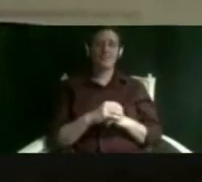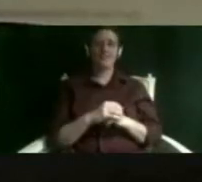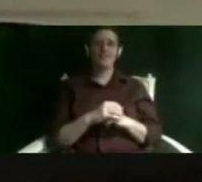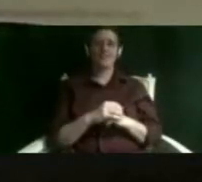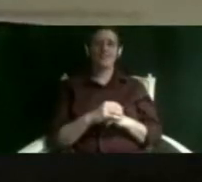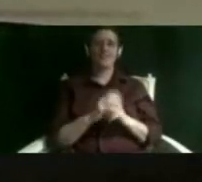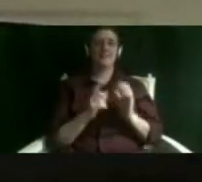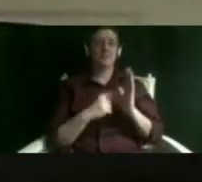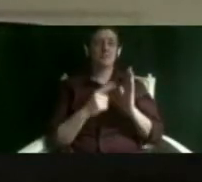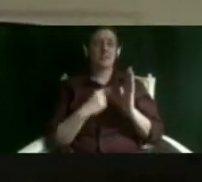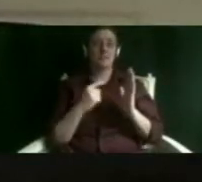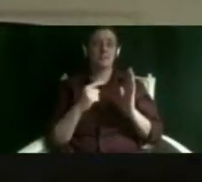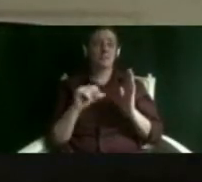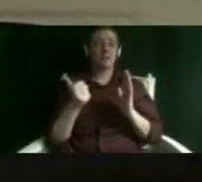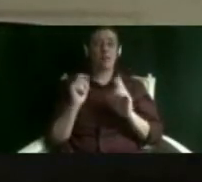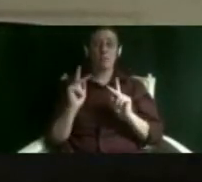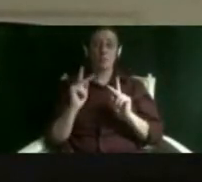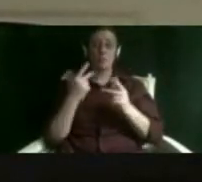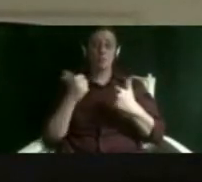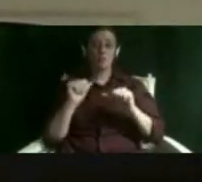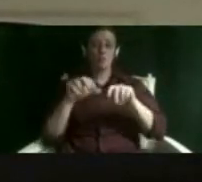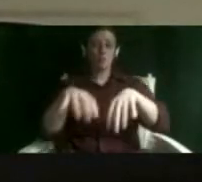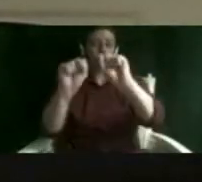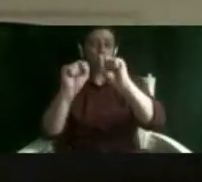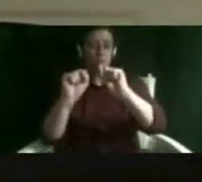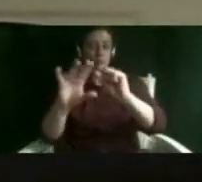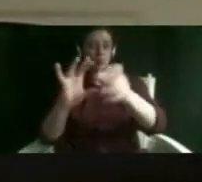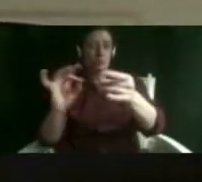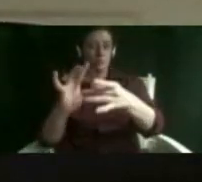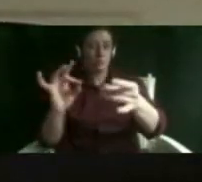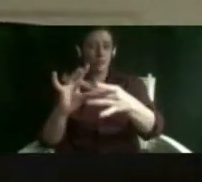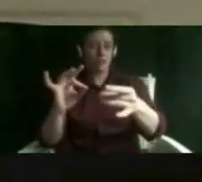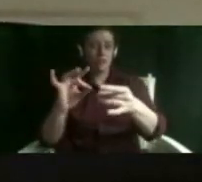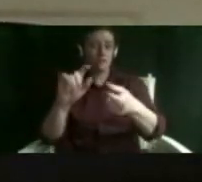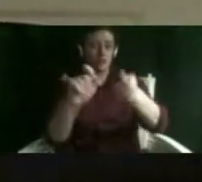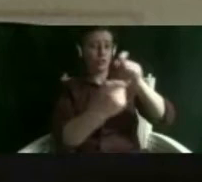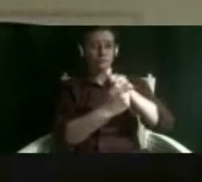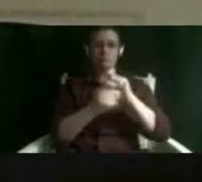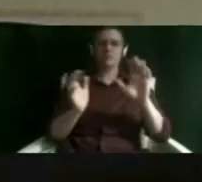take charge of your narrative but it is your story and you get to decide how it's written